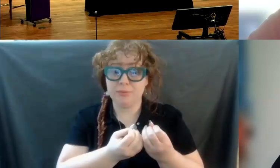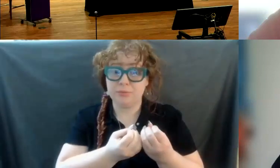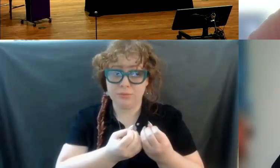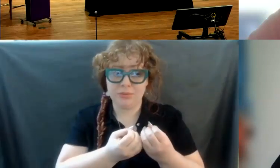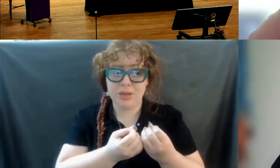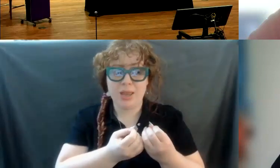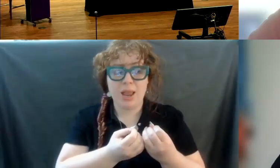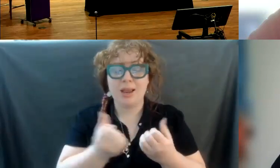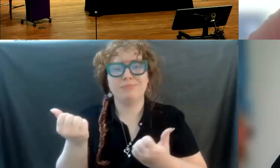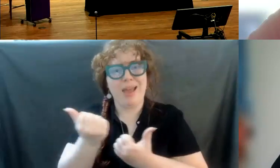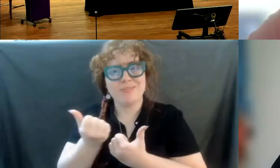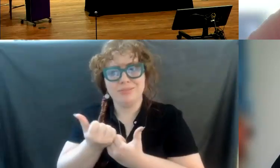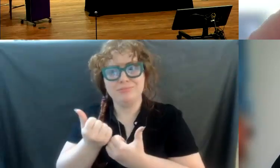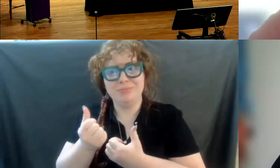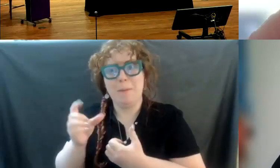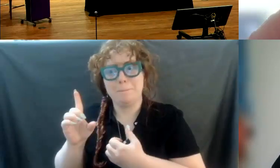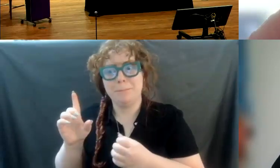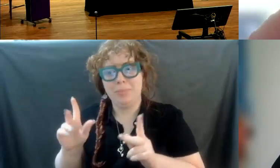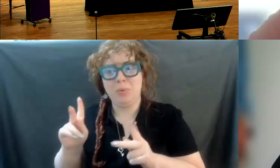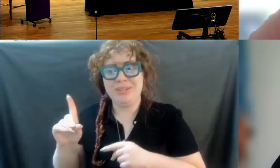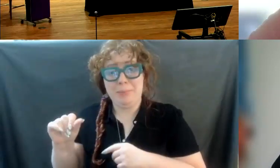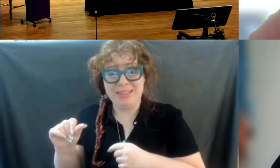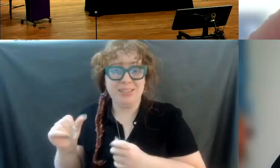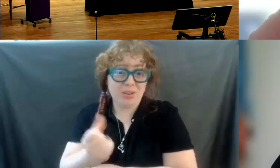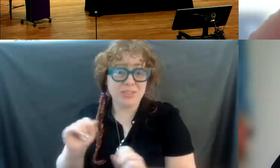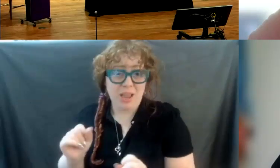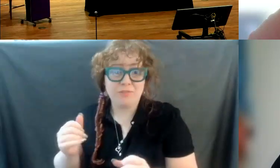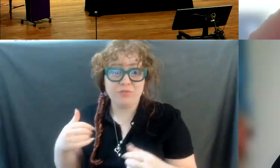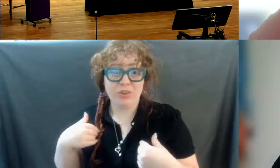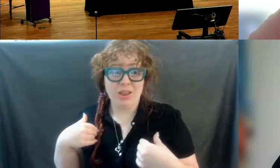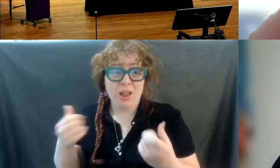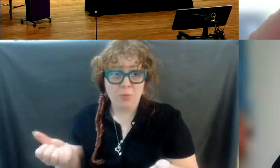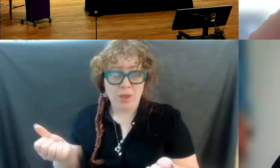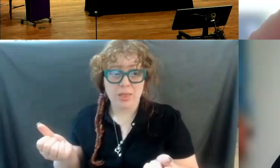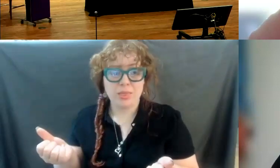I think it starts with making sure that internally there is a culture of inclusion and embrace.